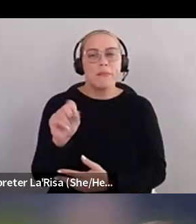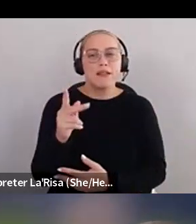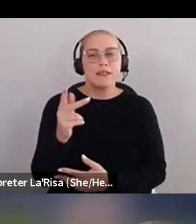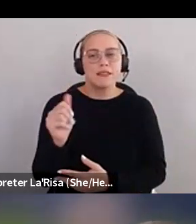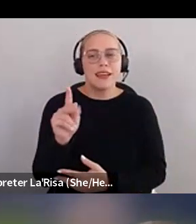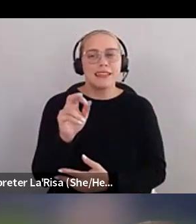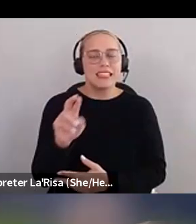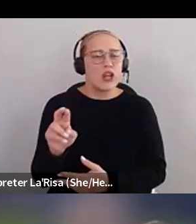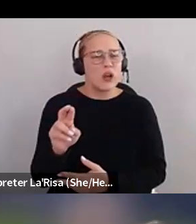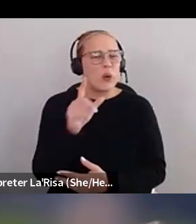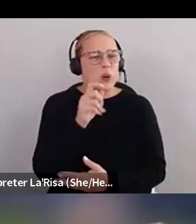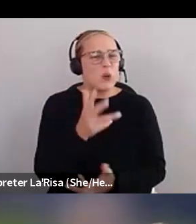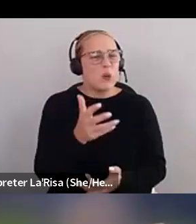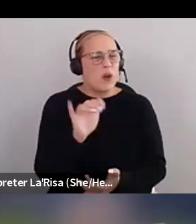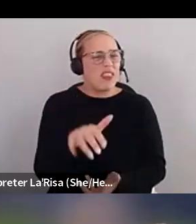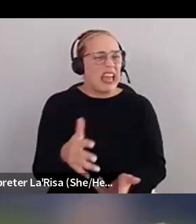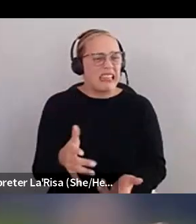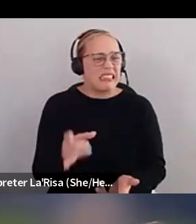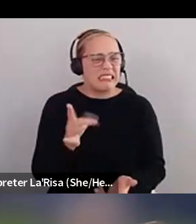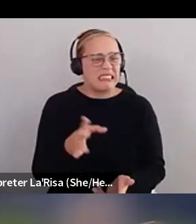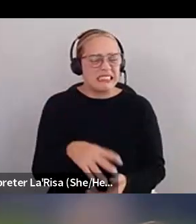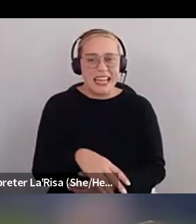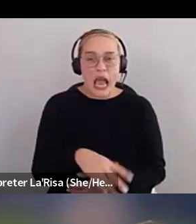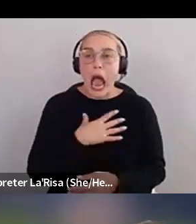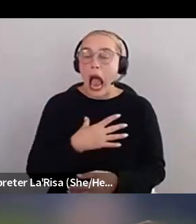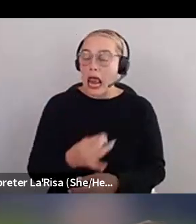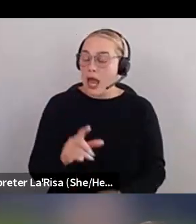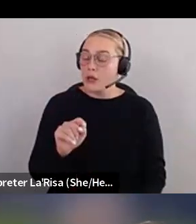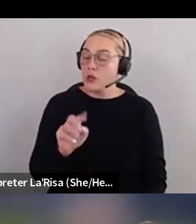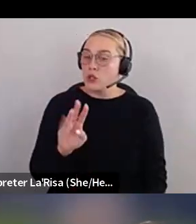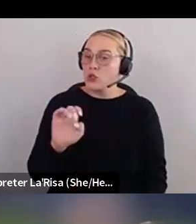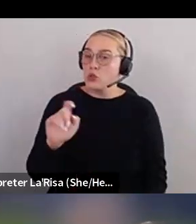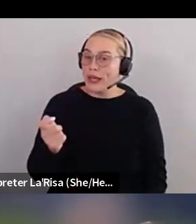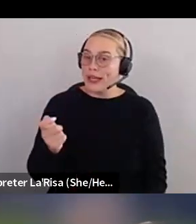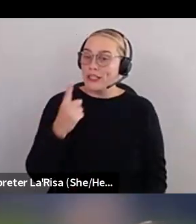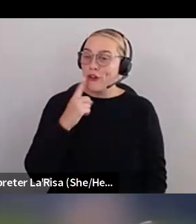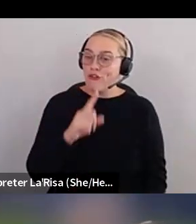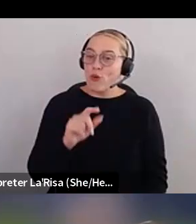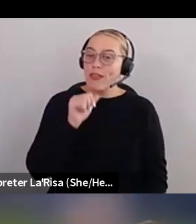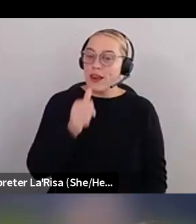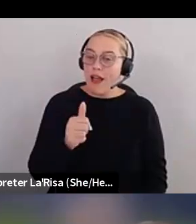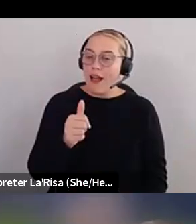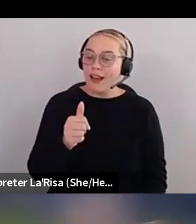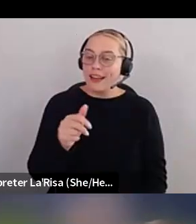least favorite and the candies and the chocolate world is a Three